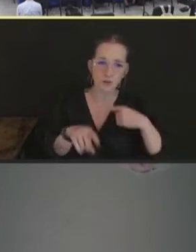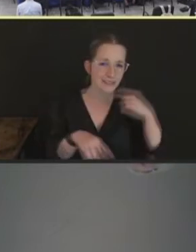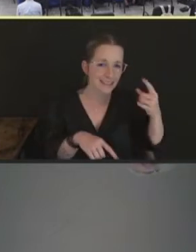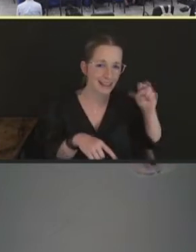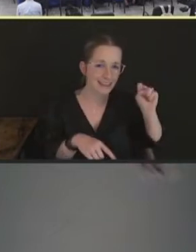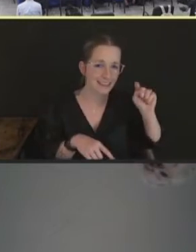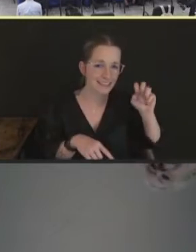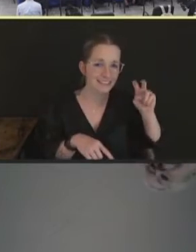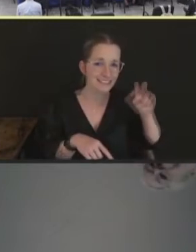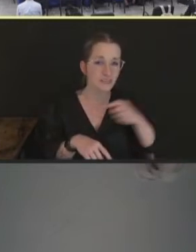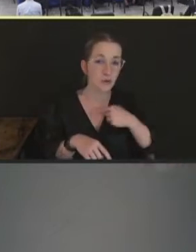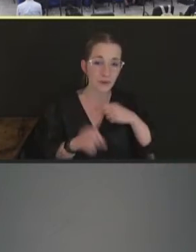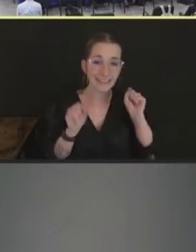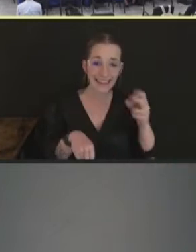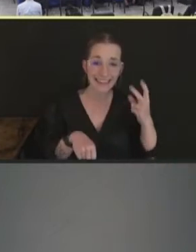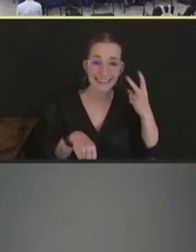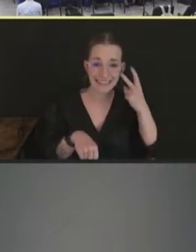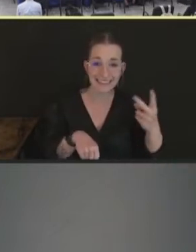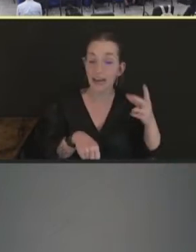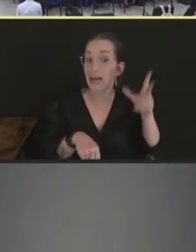We can see the slides.